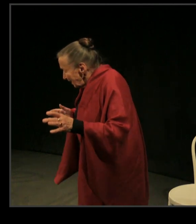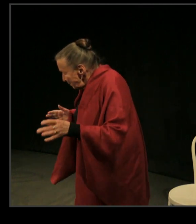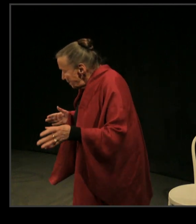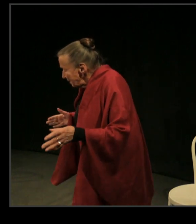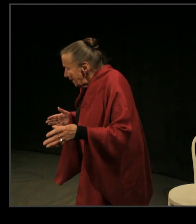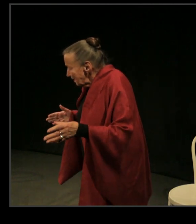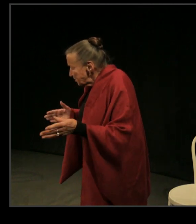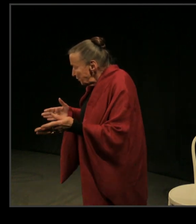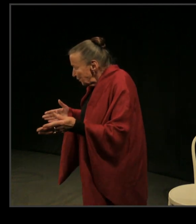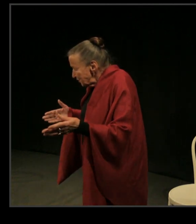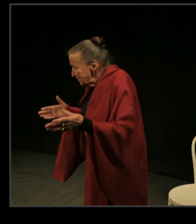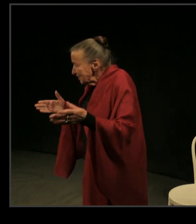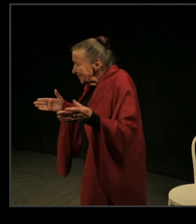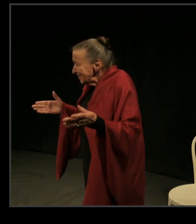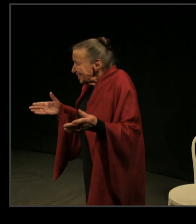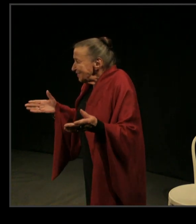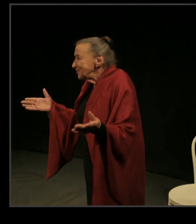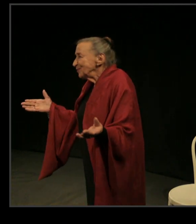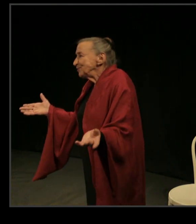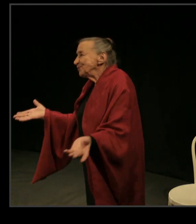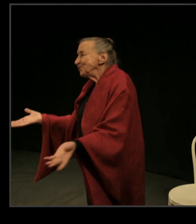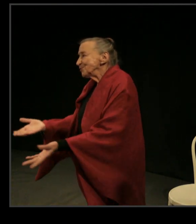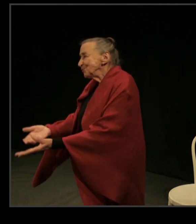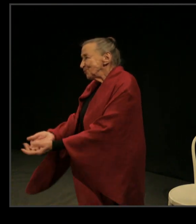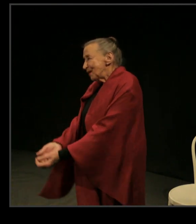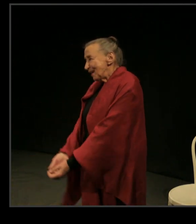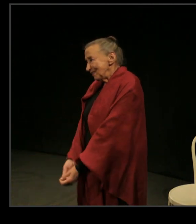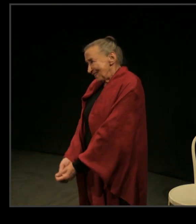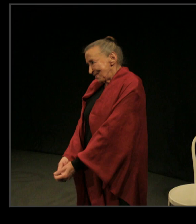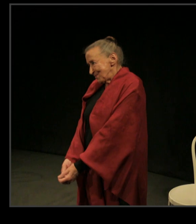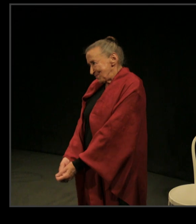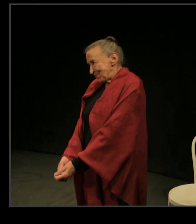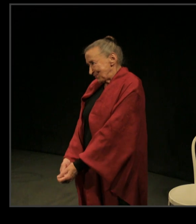The "Temple of Reverie" was her name for it.